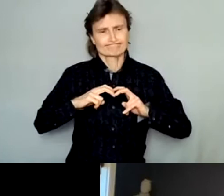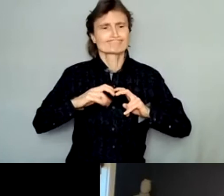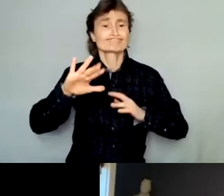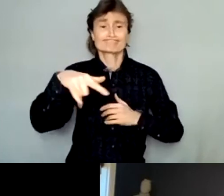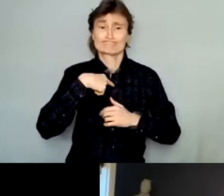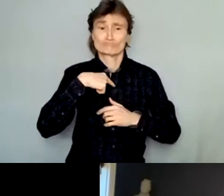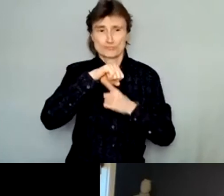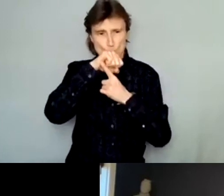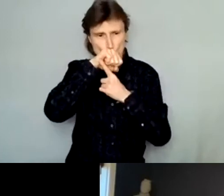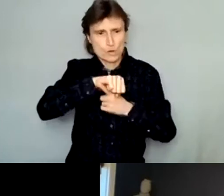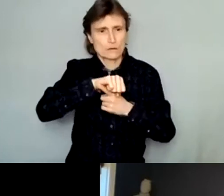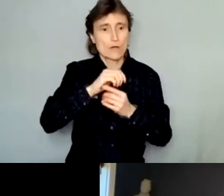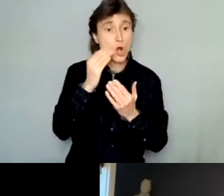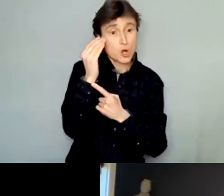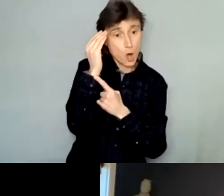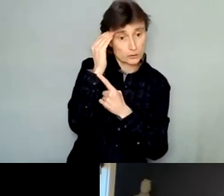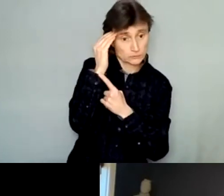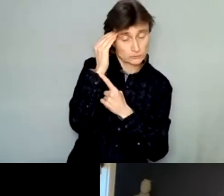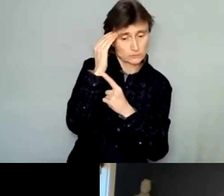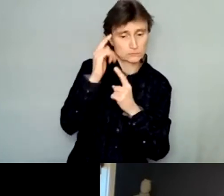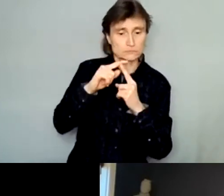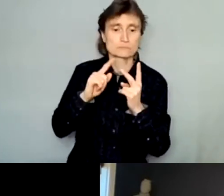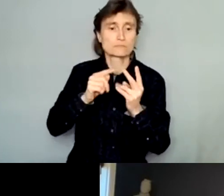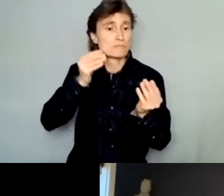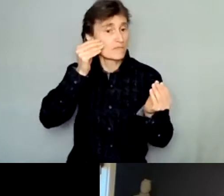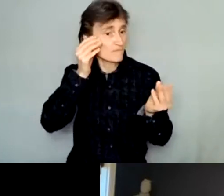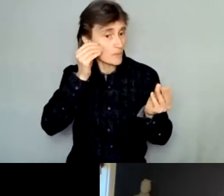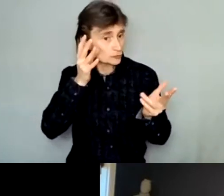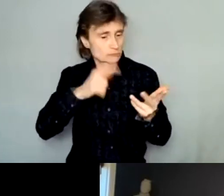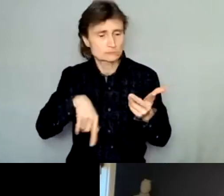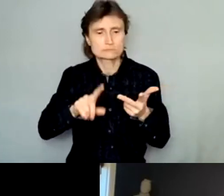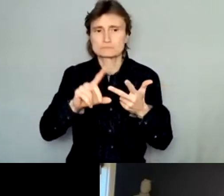of information, of data to help us make choices.